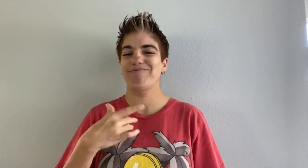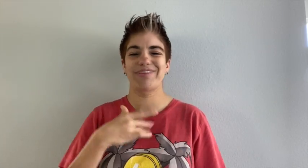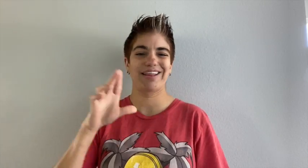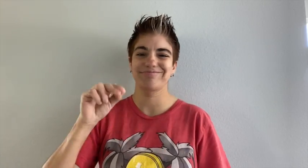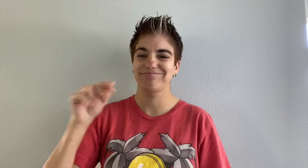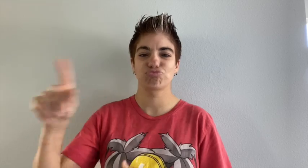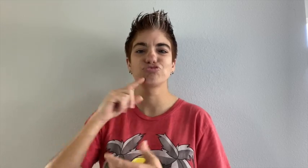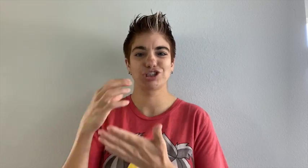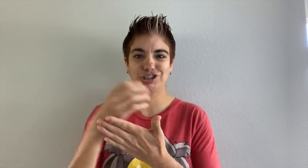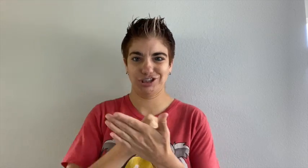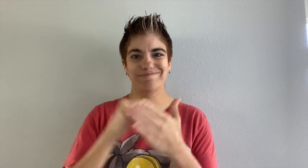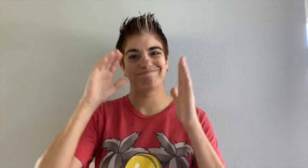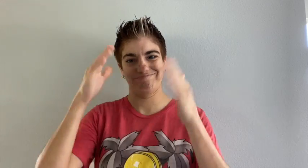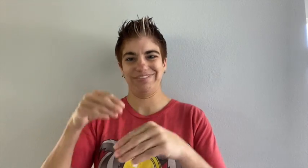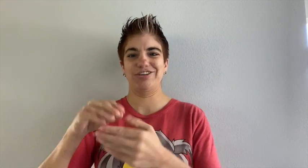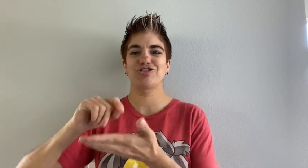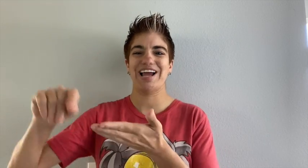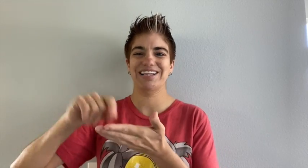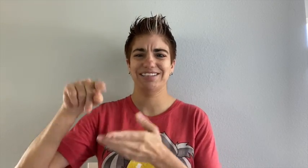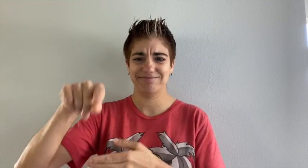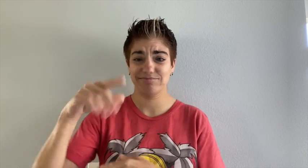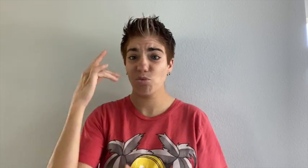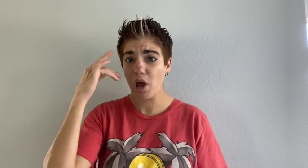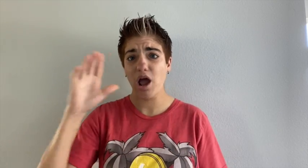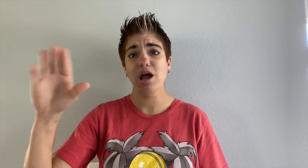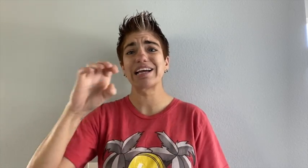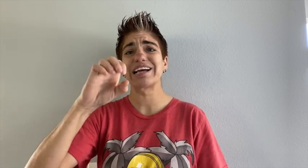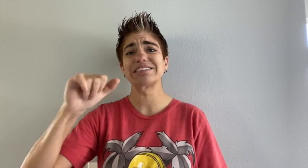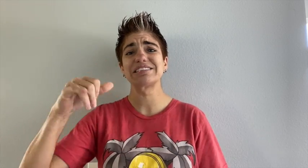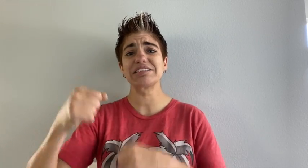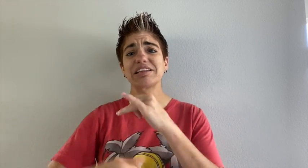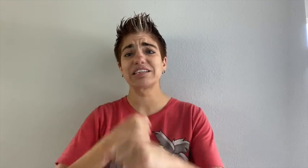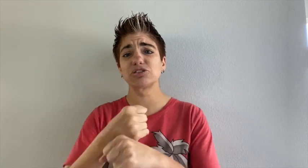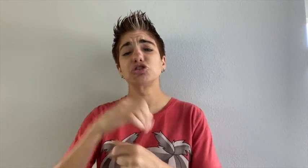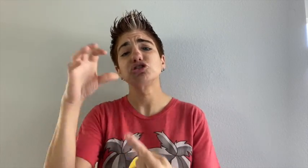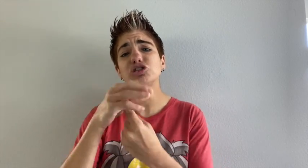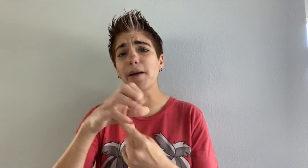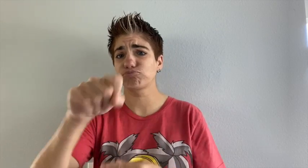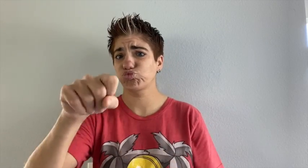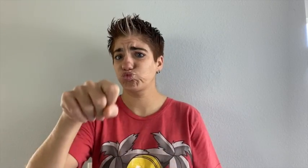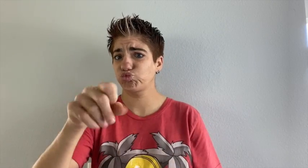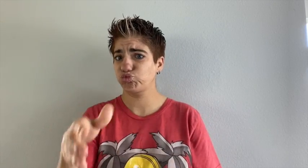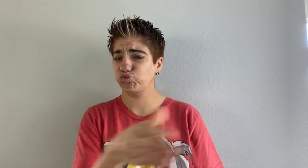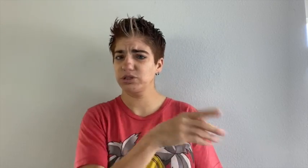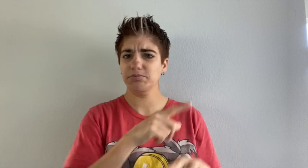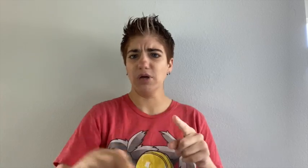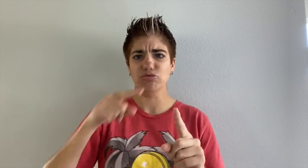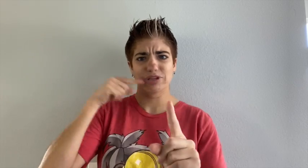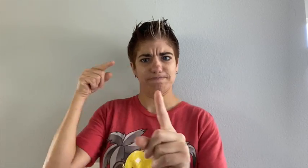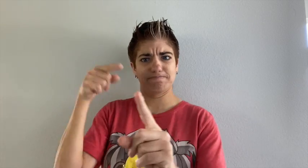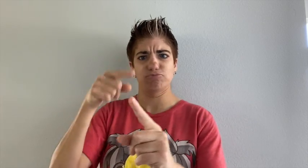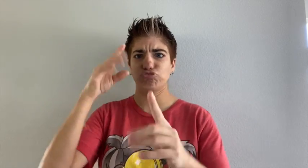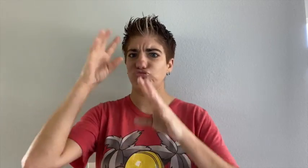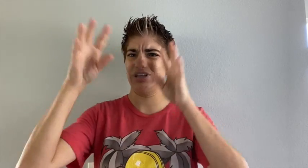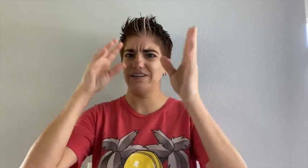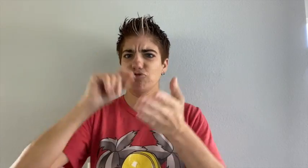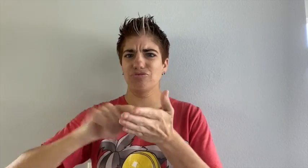reading skills, but this year they deserve to be recognized for their writing. Their essays have been phenomenal, but their